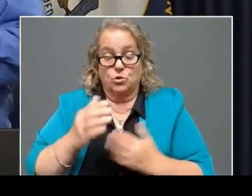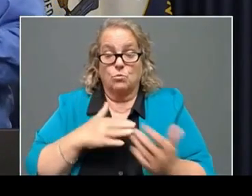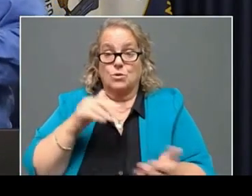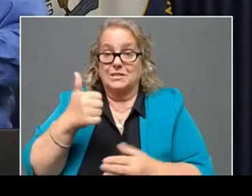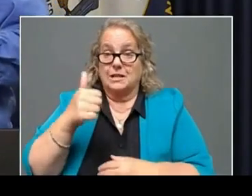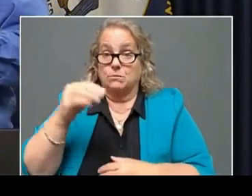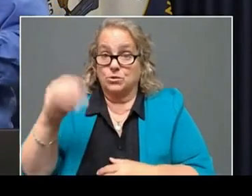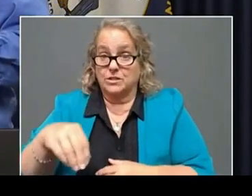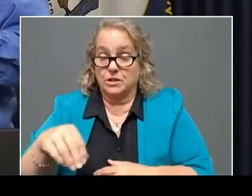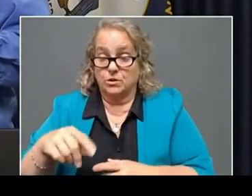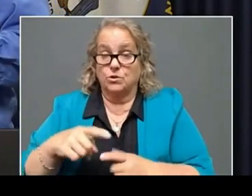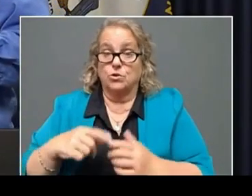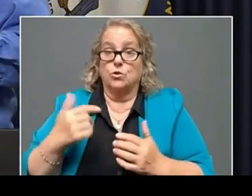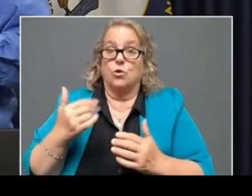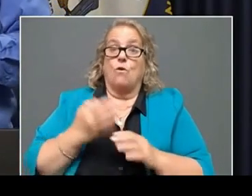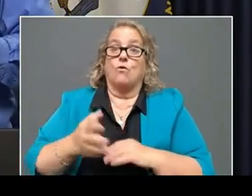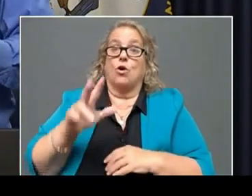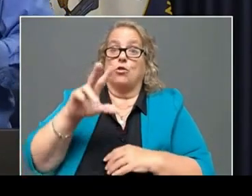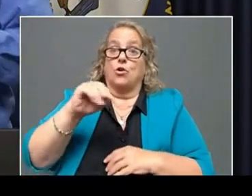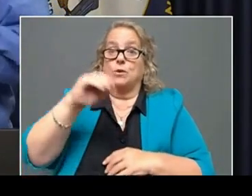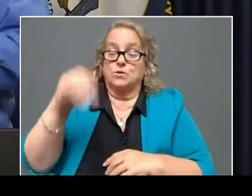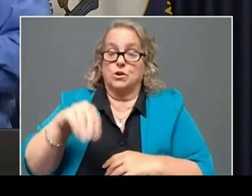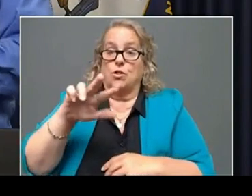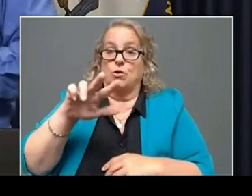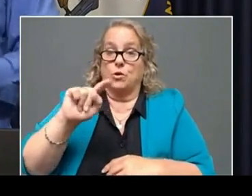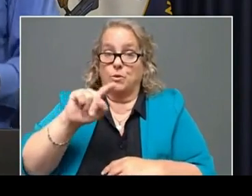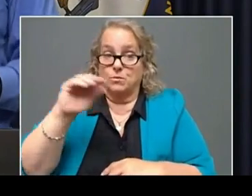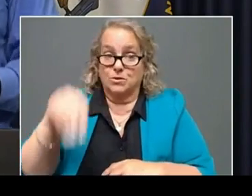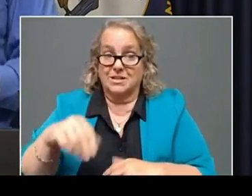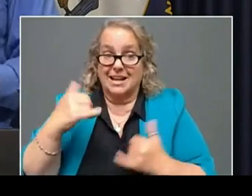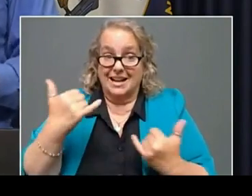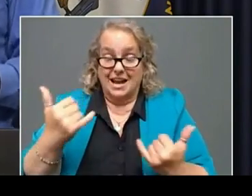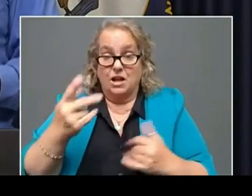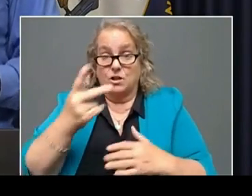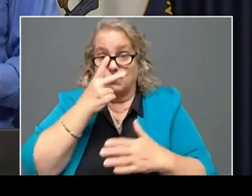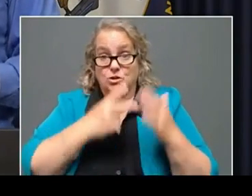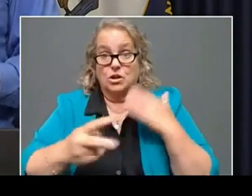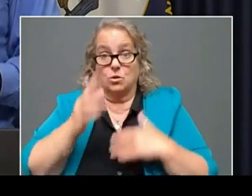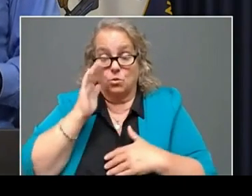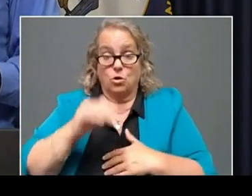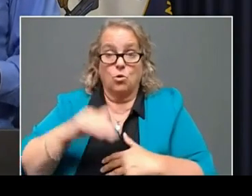over 30%. About 31%. And now they're projecting it will go up to 57-plus%